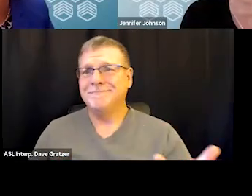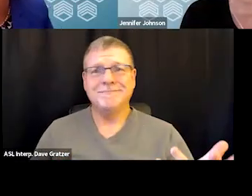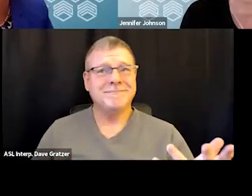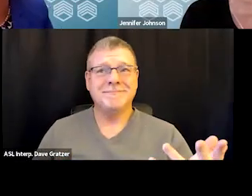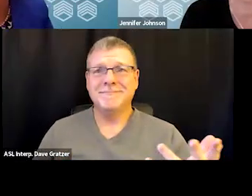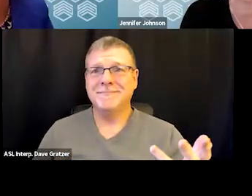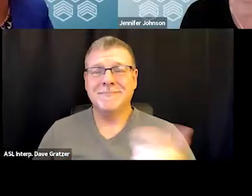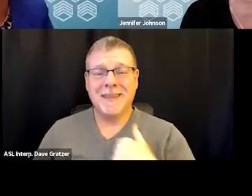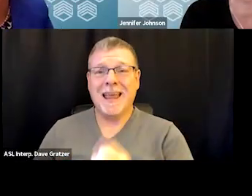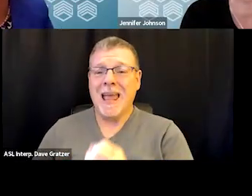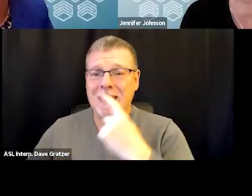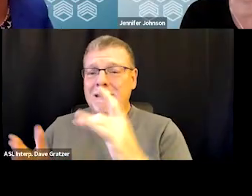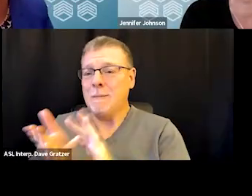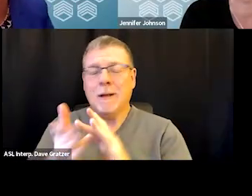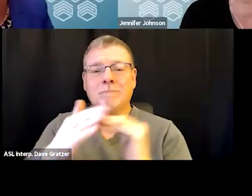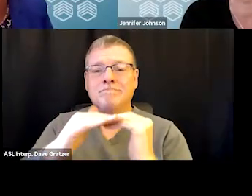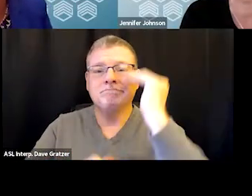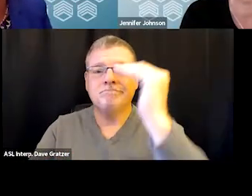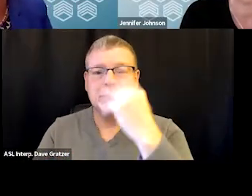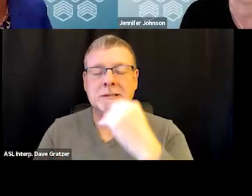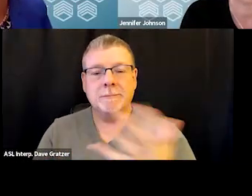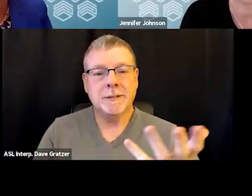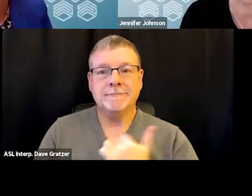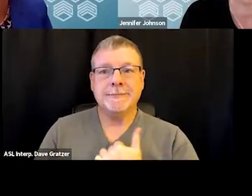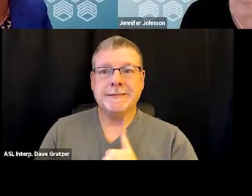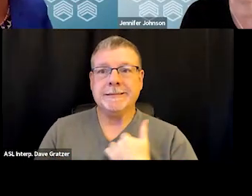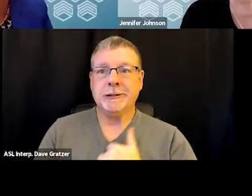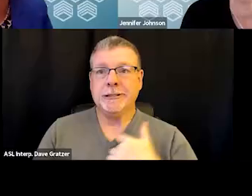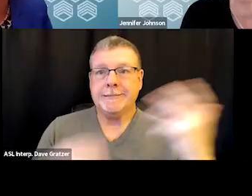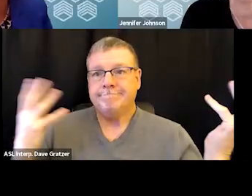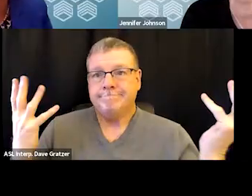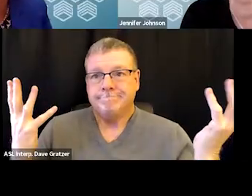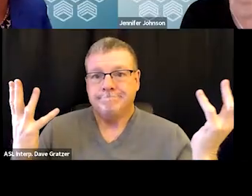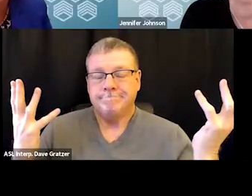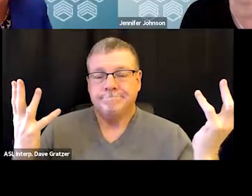medication and I just overslept. I, I'm sorry, I, I just overslept. I was